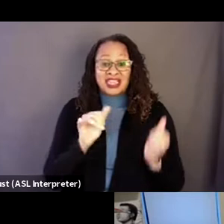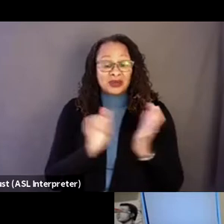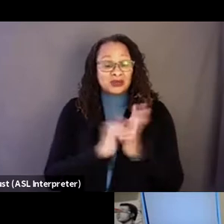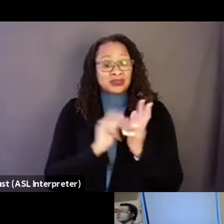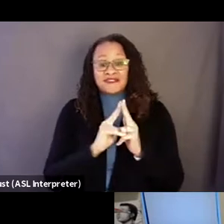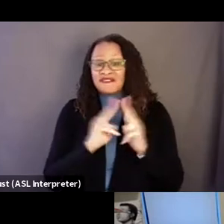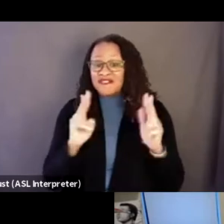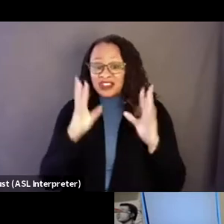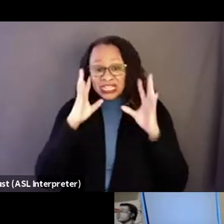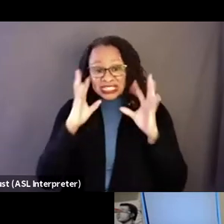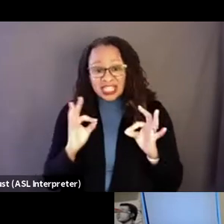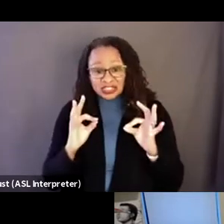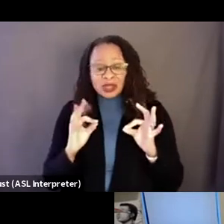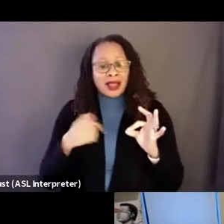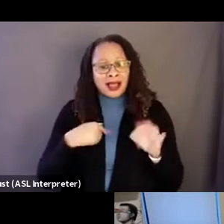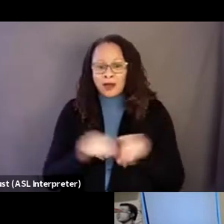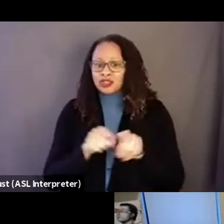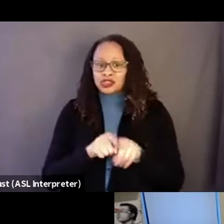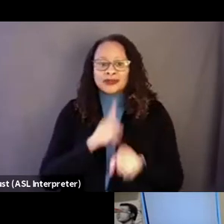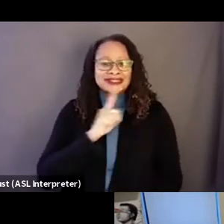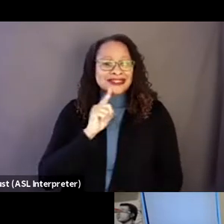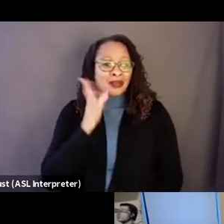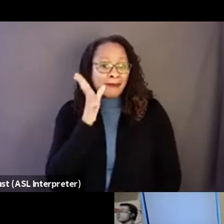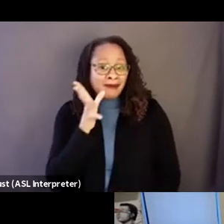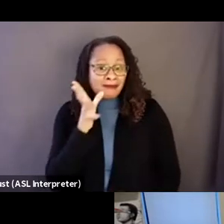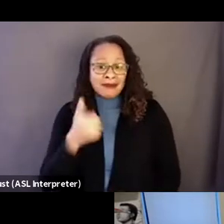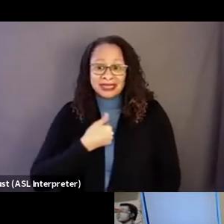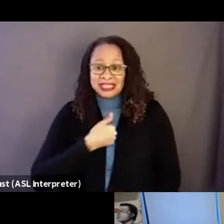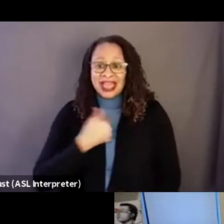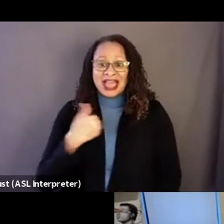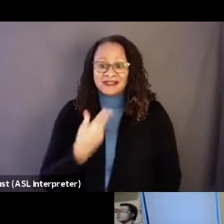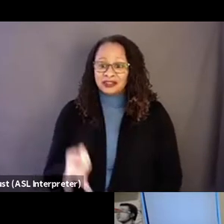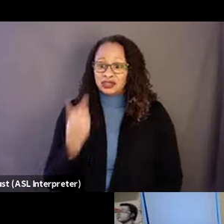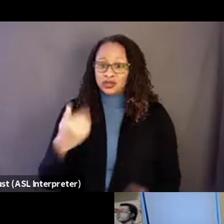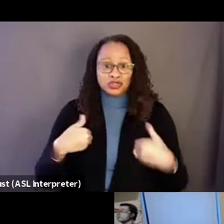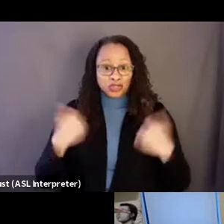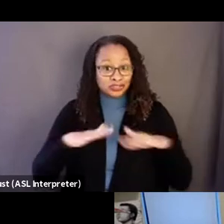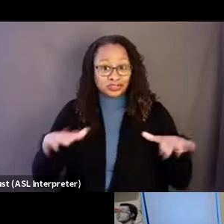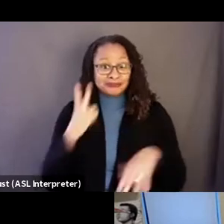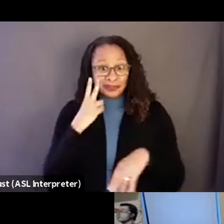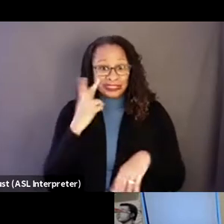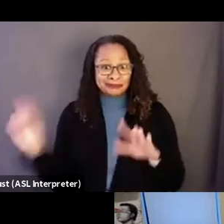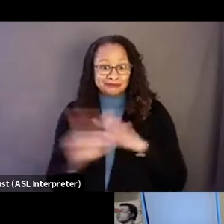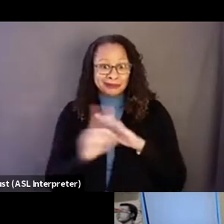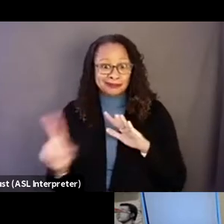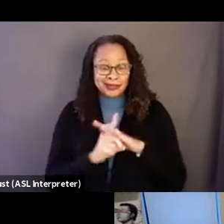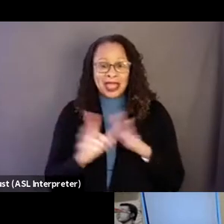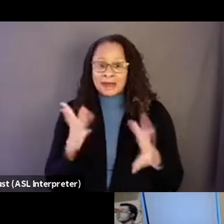I am also a single mother, and I have two young children . They've been popping in and out. You might hear them screaming.